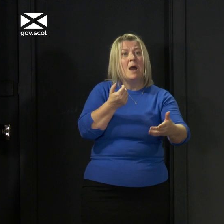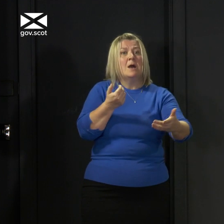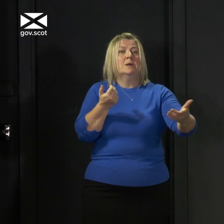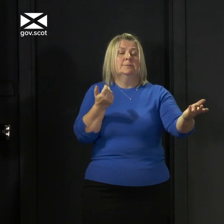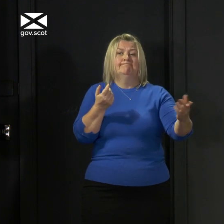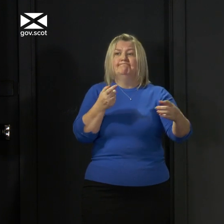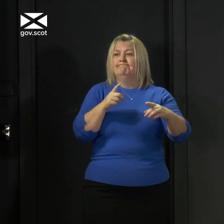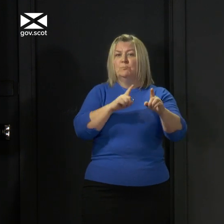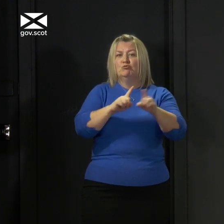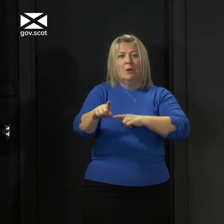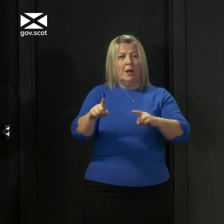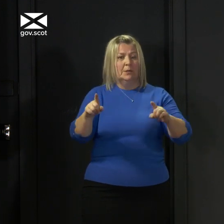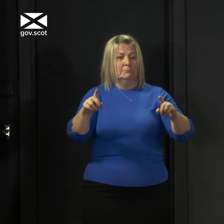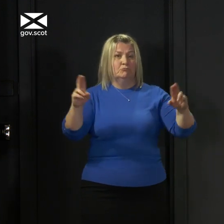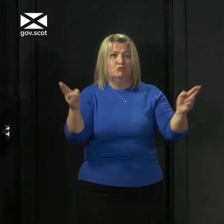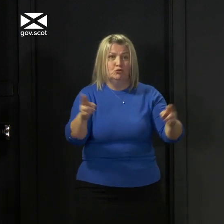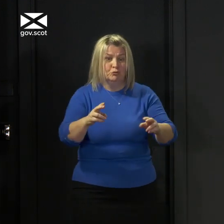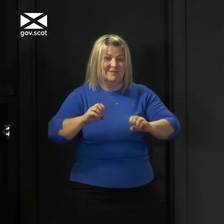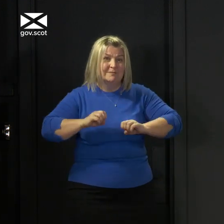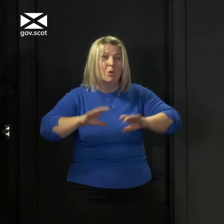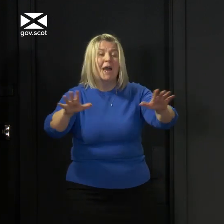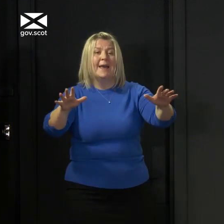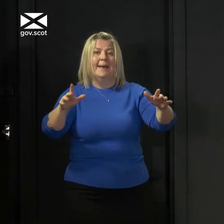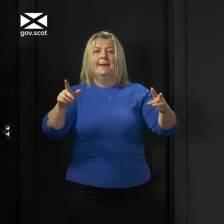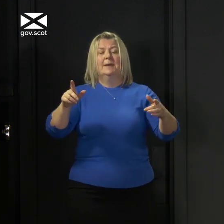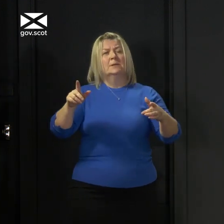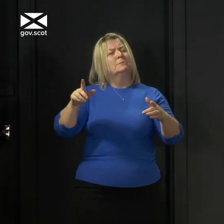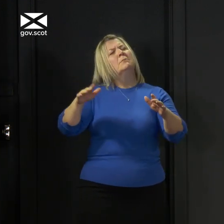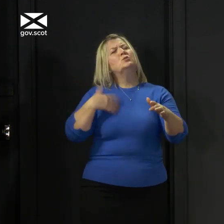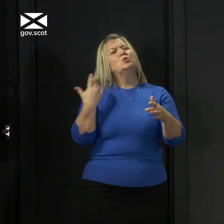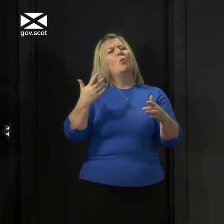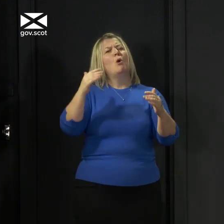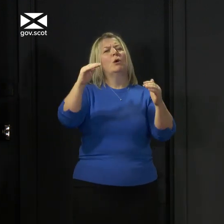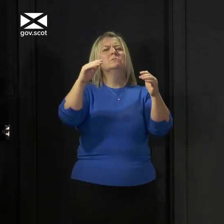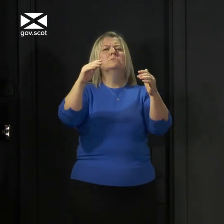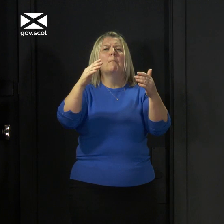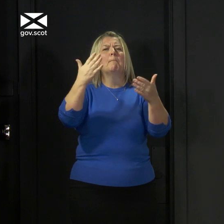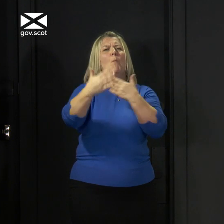doesn't deepen existing inequalities is a really important priority for us